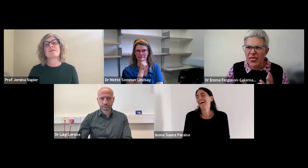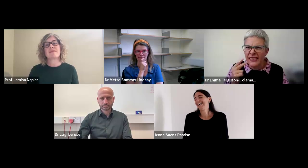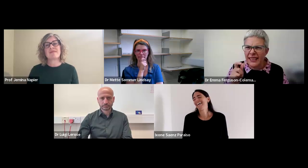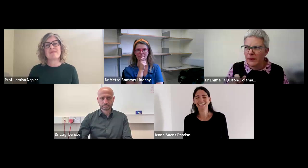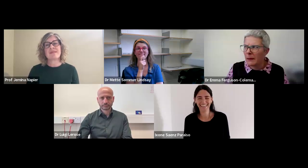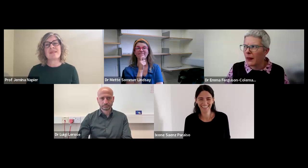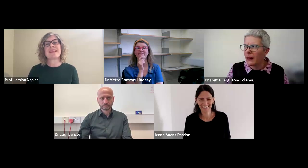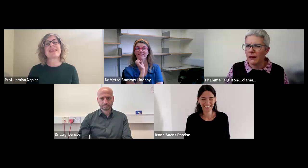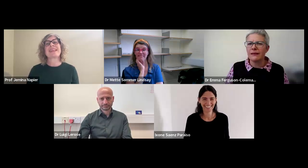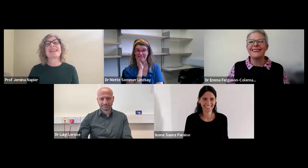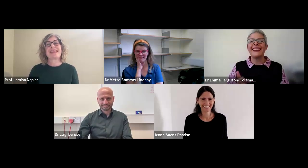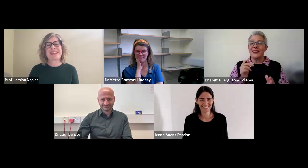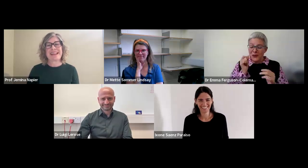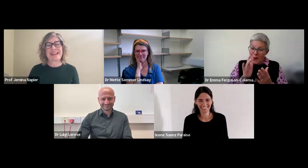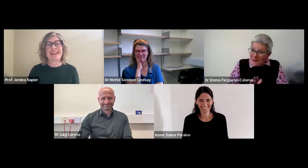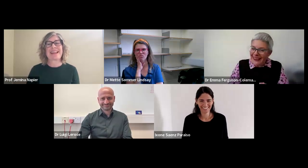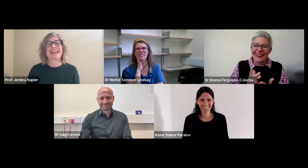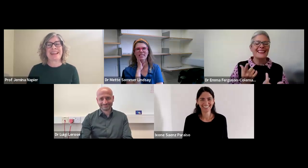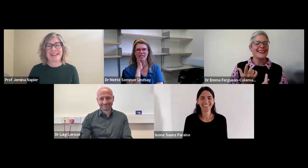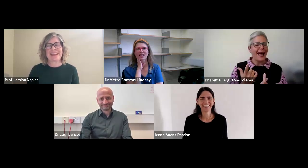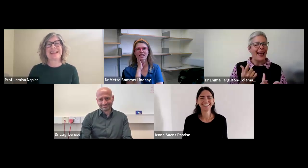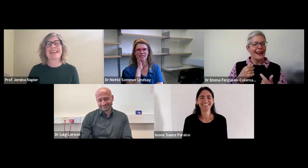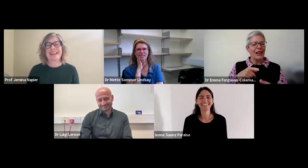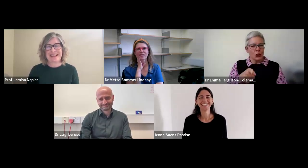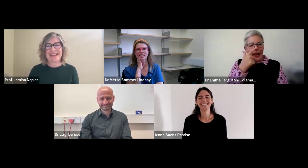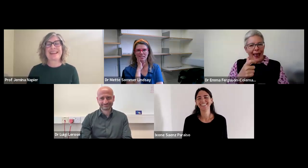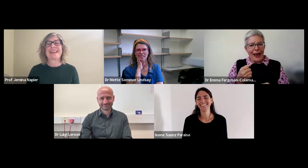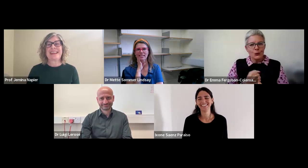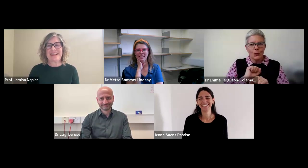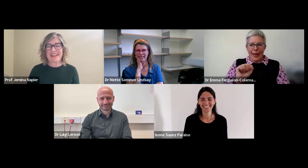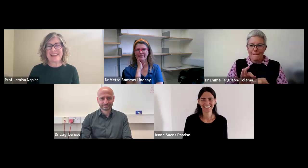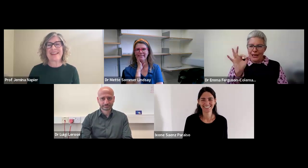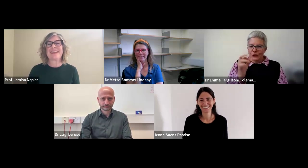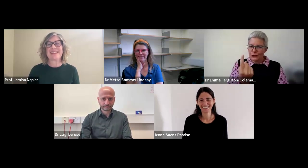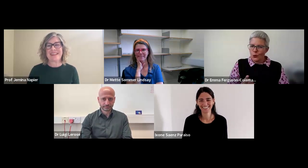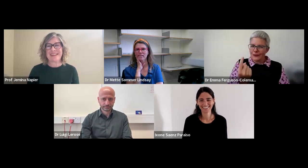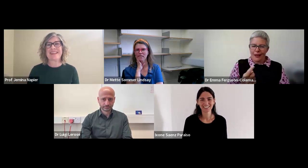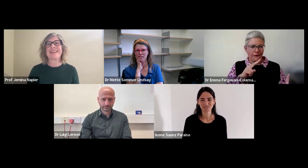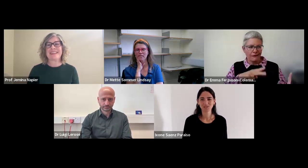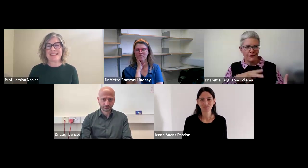collaborated with deaf people, look at their Facebook page, do they have true deaf friends?